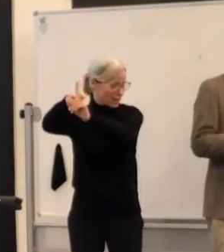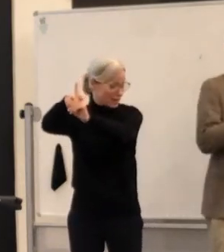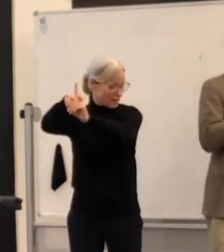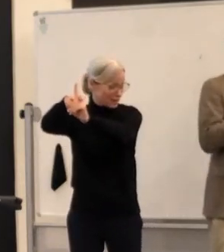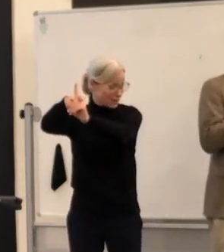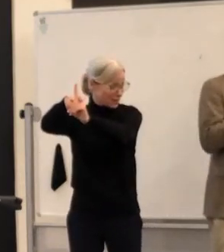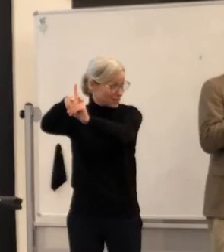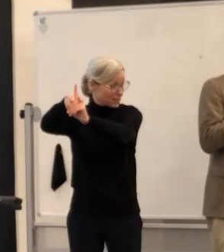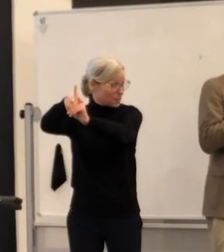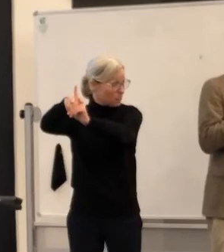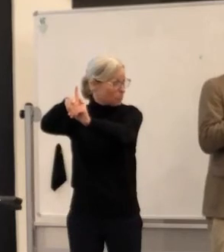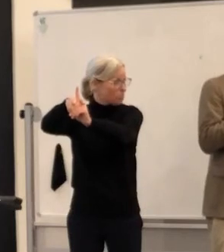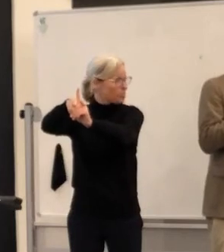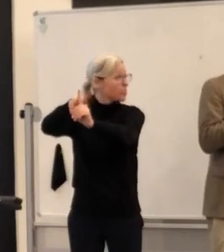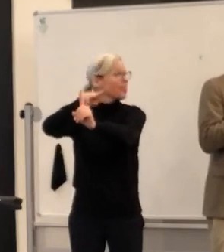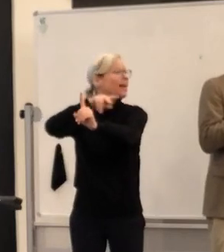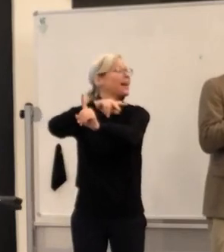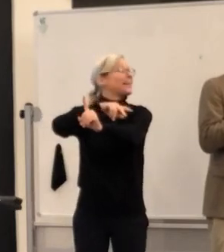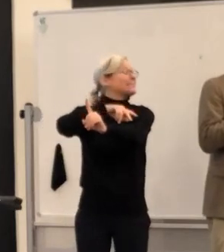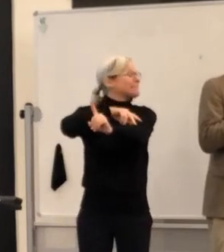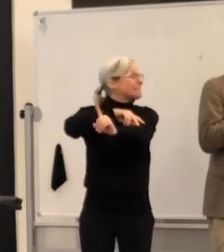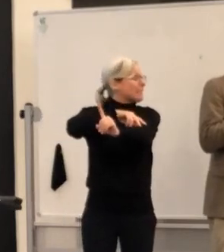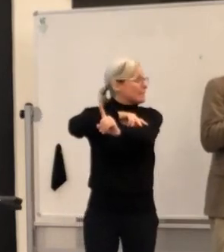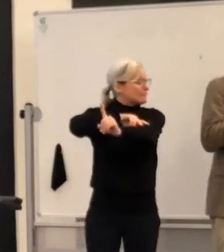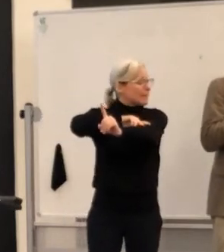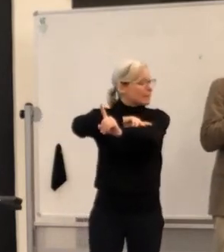Maybe it's because I'm a patent attorney, I wouldn't recommend to do.